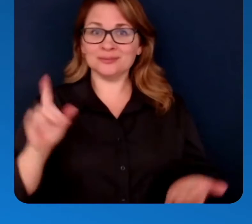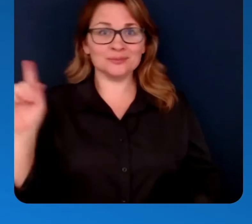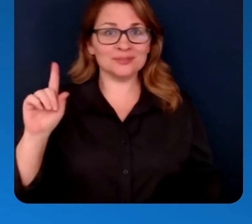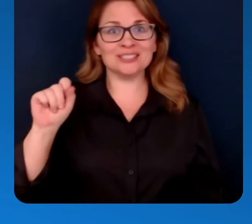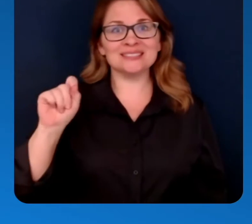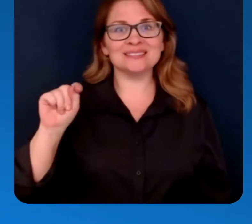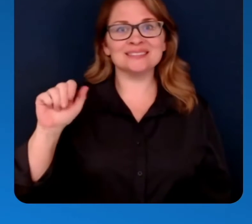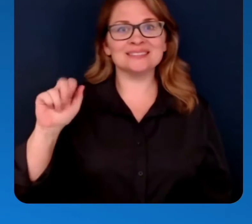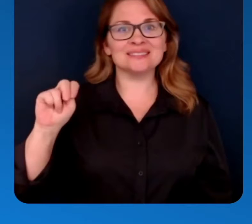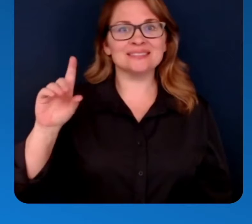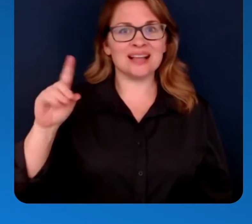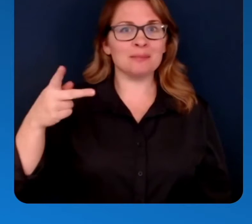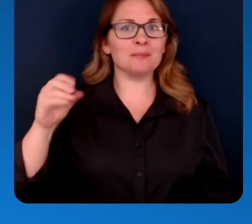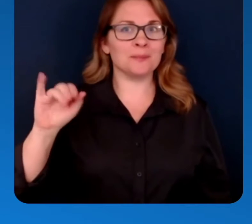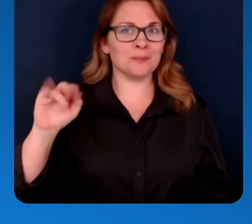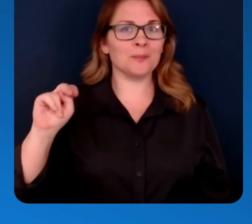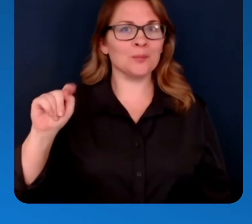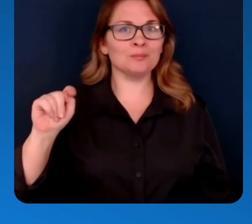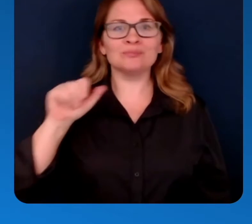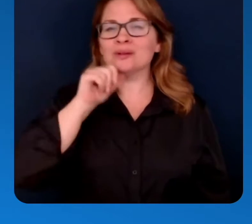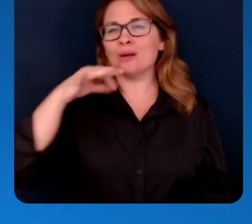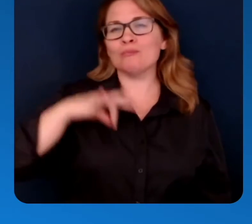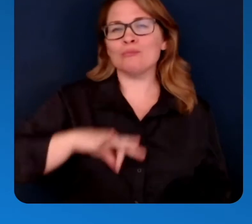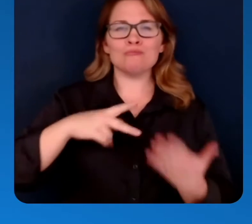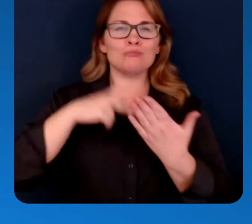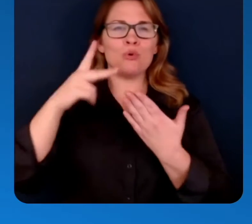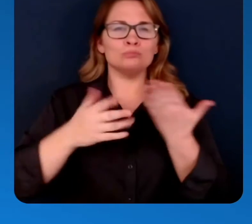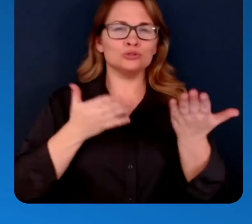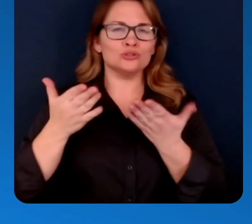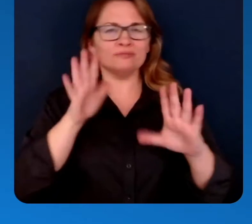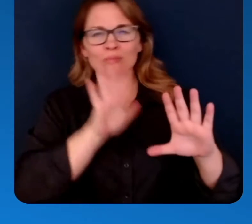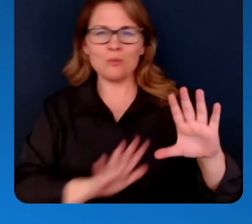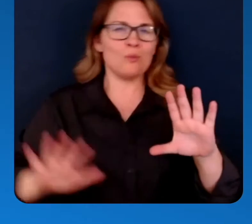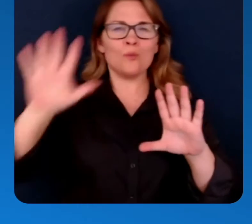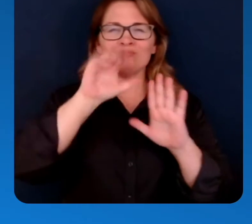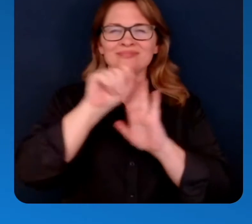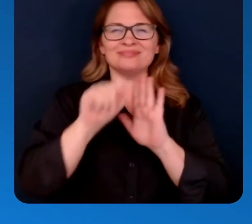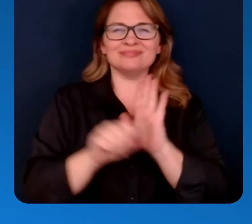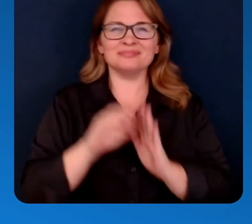Standpoint is a non-profit organization that serves the entire state of Minnesota.